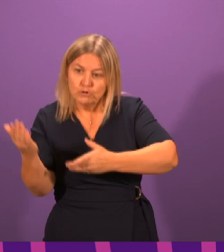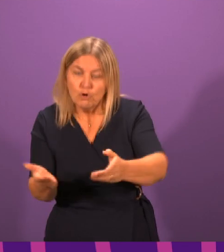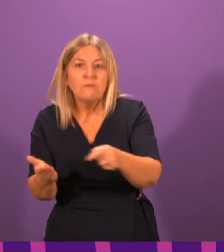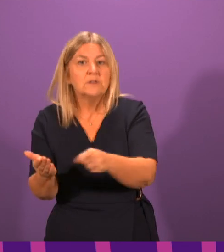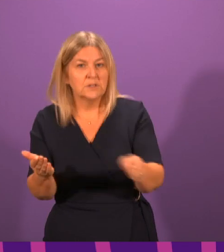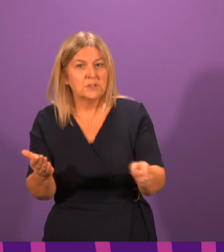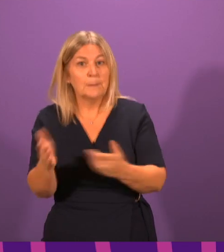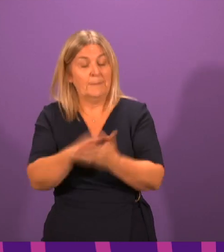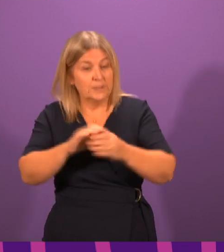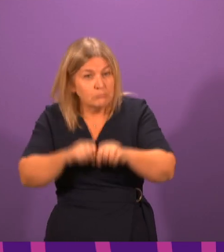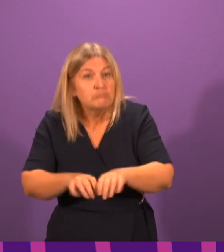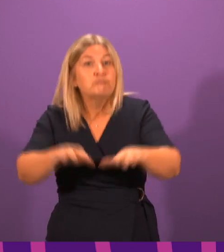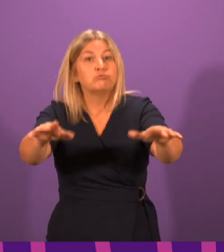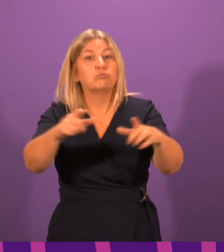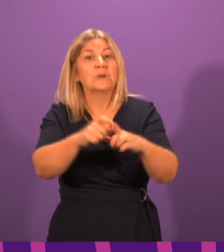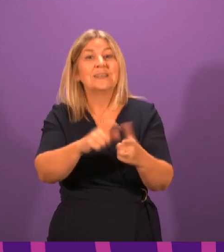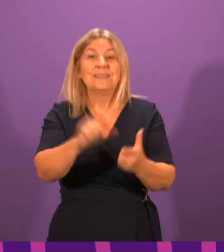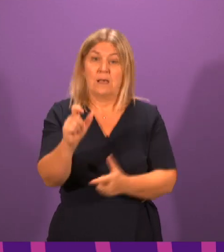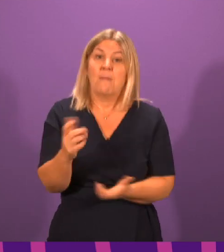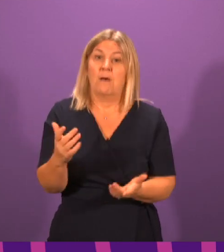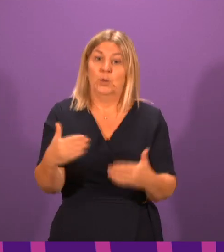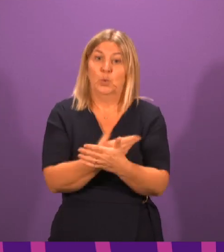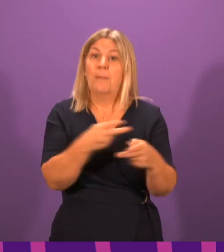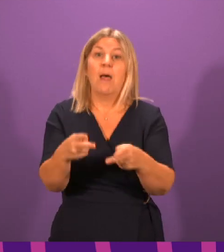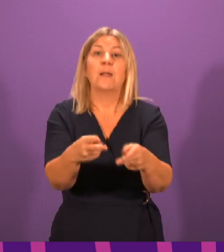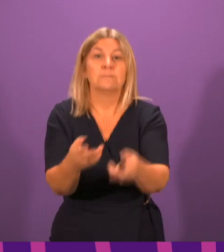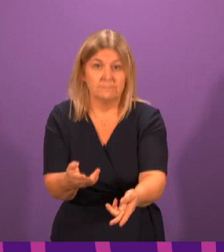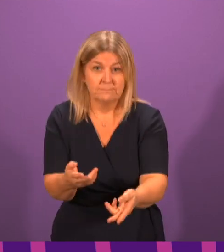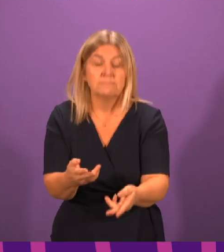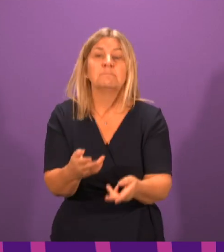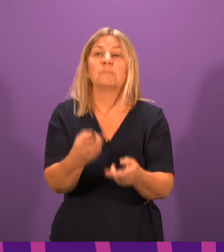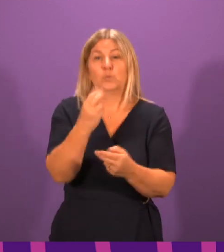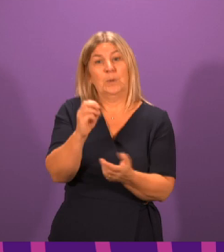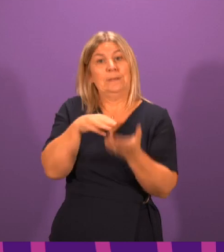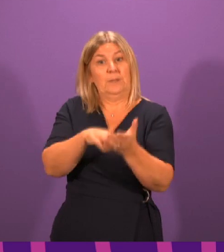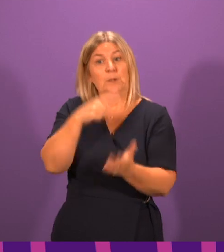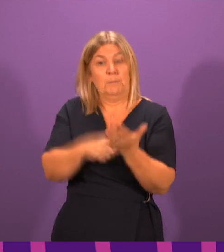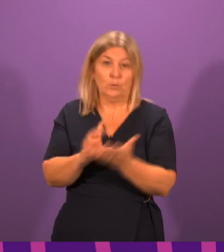a national roll-out in December, which will be supported by £20 million of investment and a major